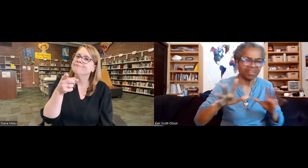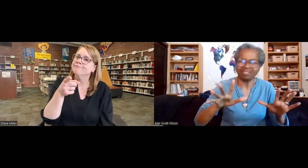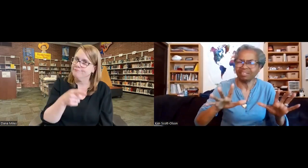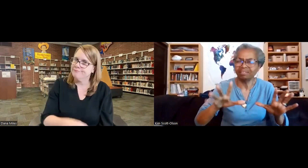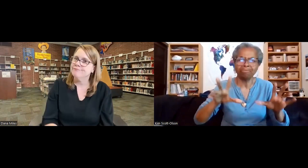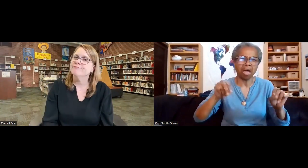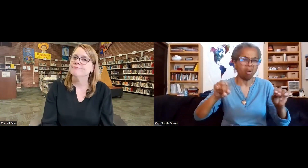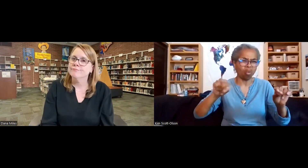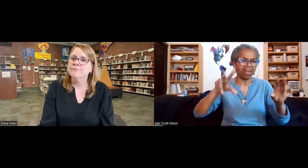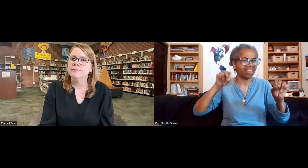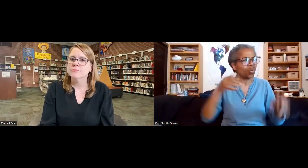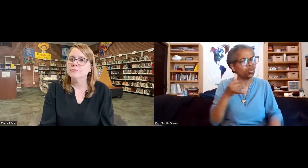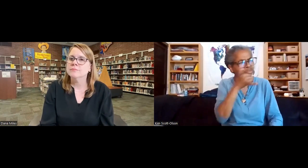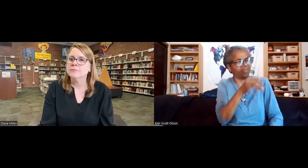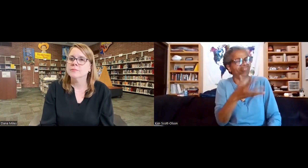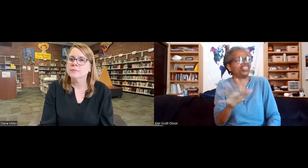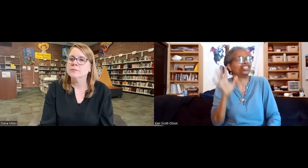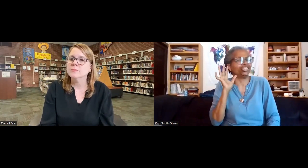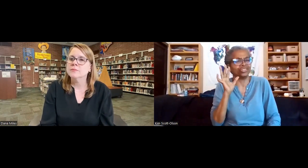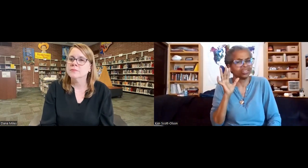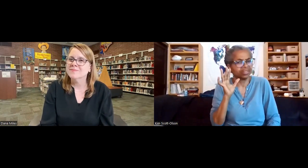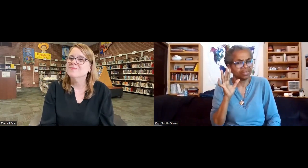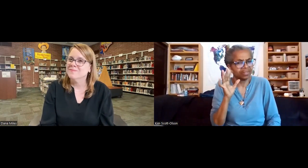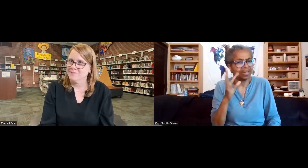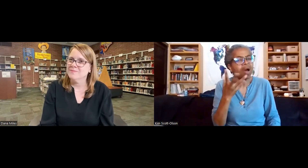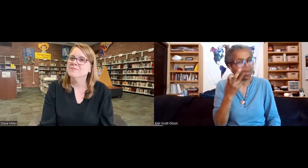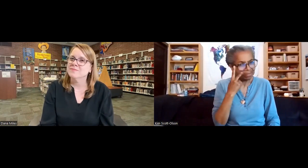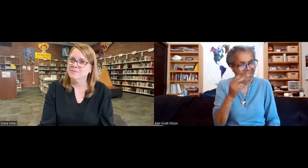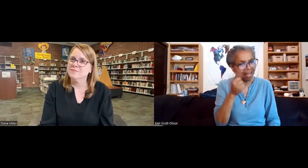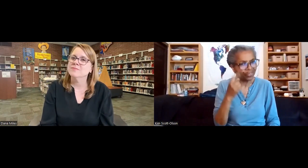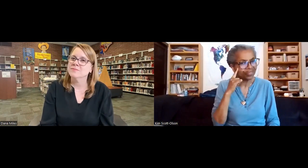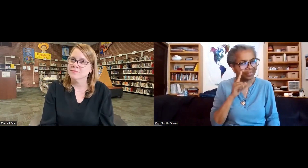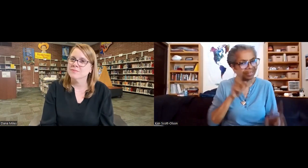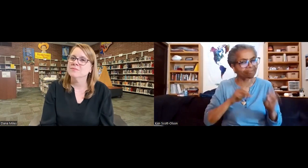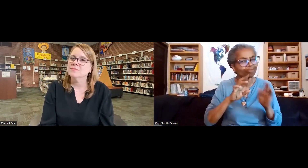because there are no other Deaf grownups around them. We cannot stand for that!